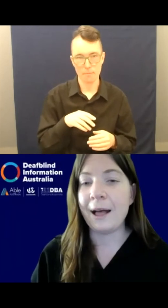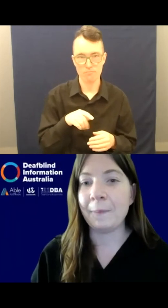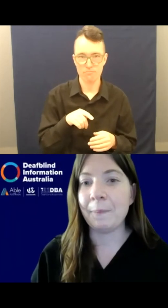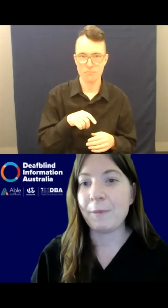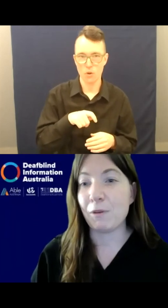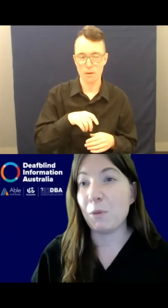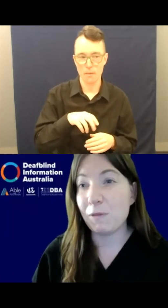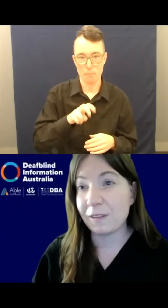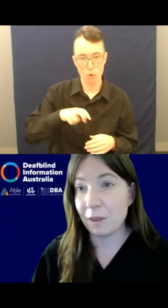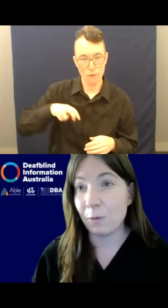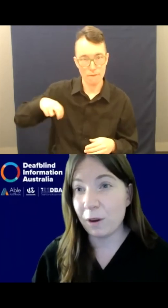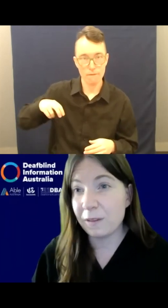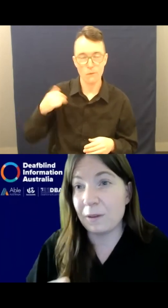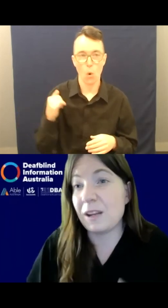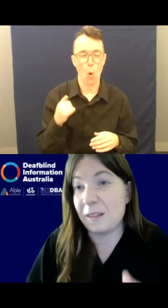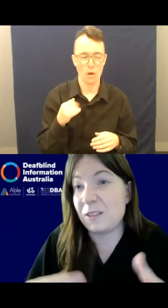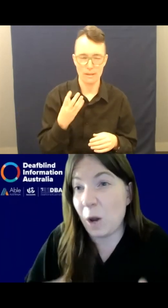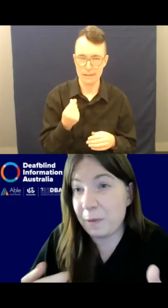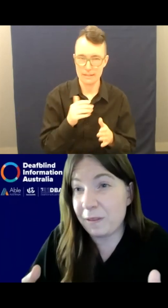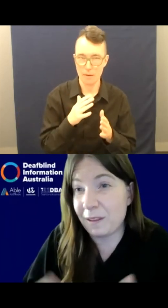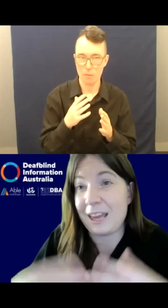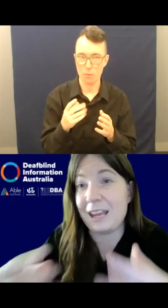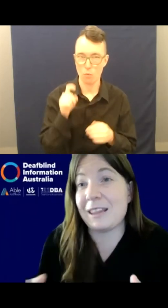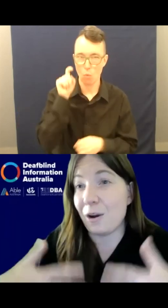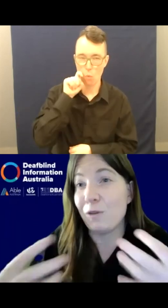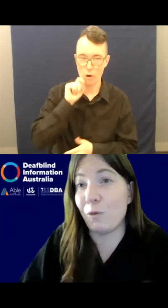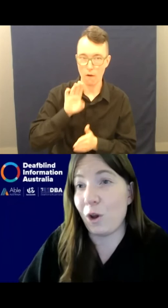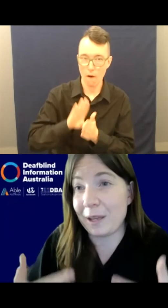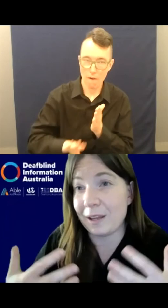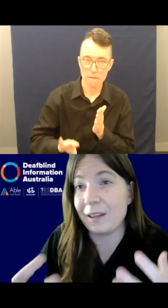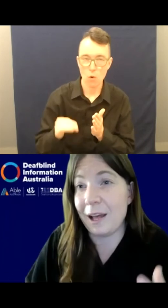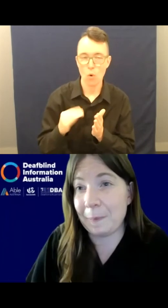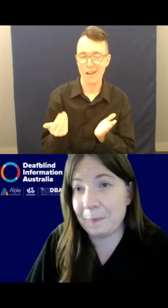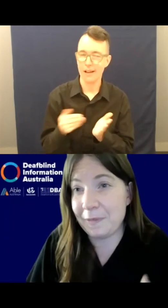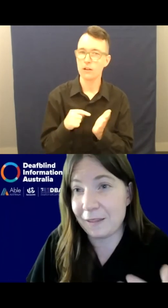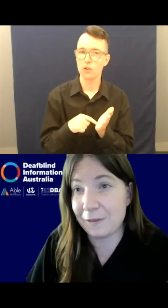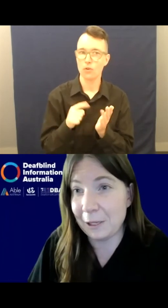maybe removing some of the water so it stops getting that overwhelming sensory element.